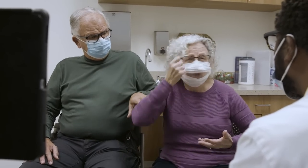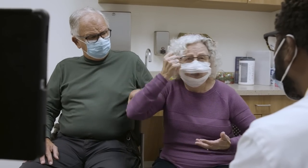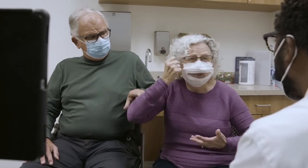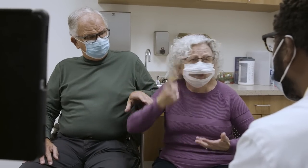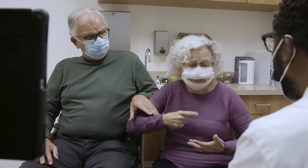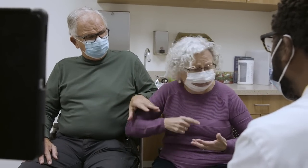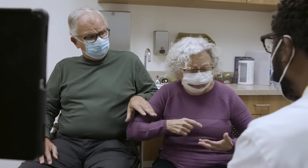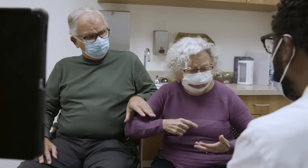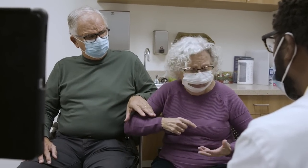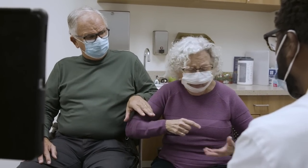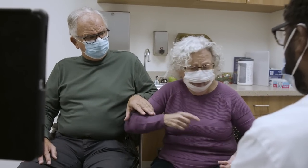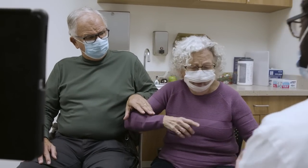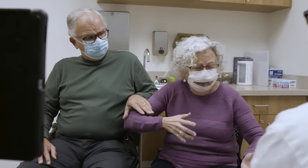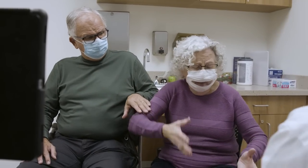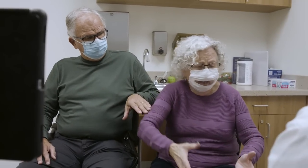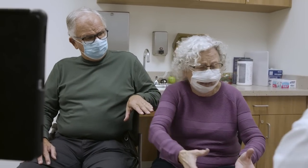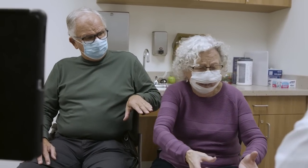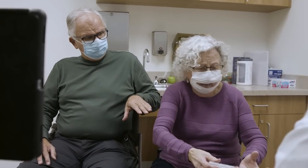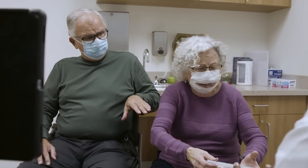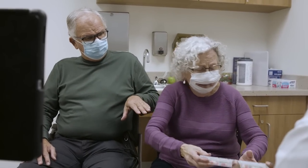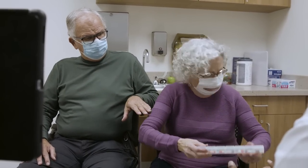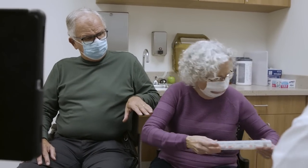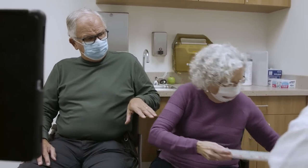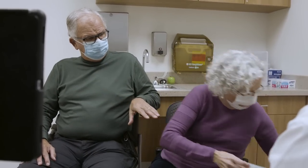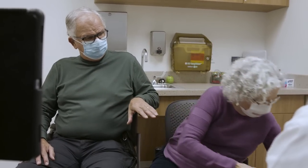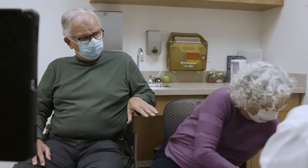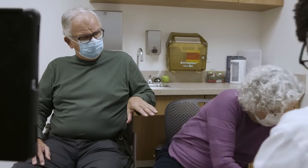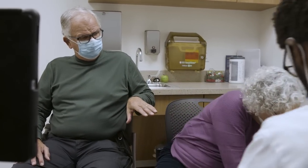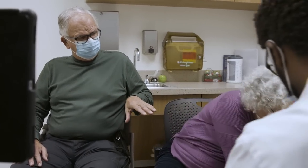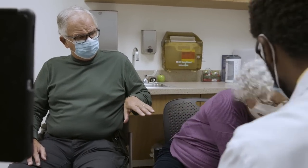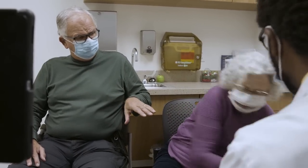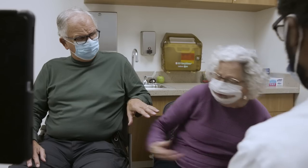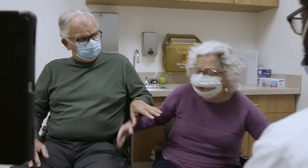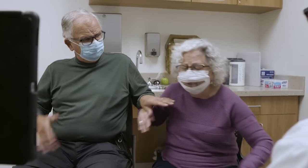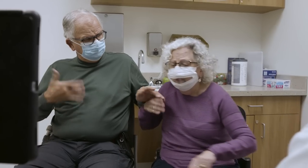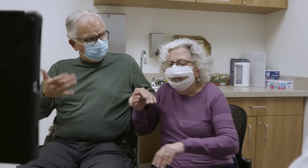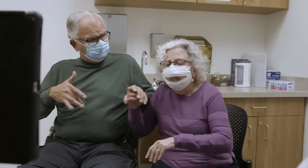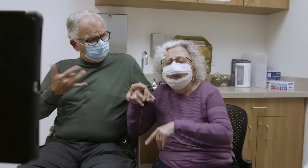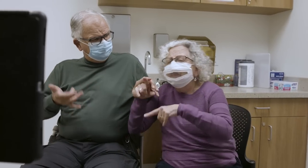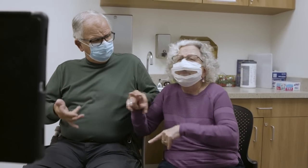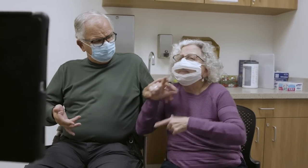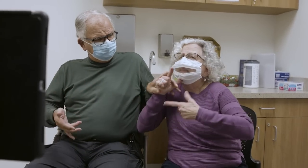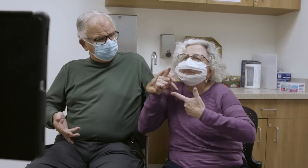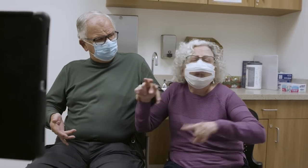[Sigh] I don’t understand! This is so frustrating and Ray is saying, “What’s going on?”